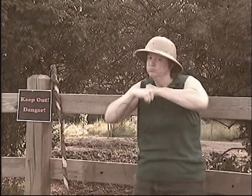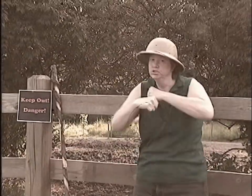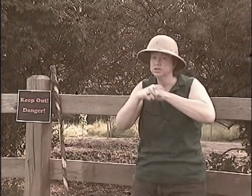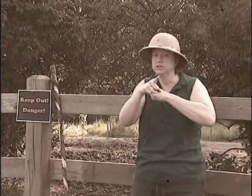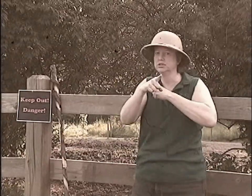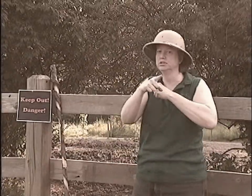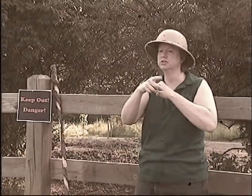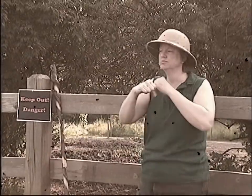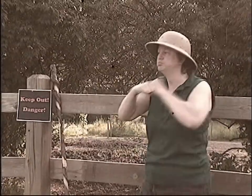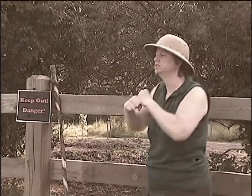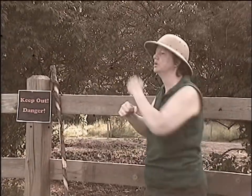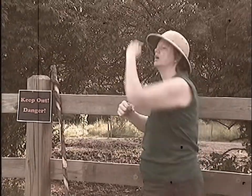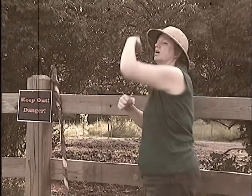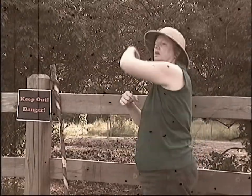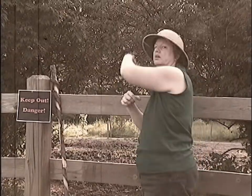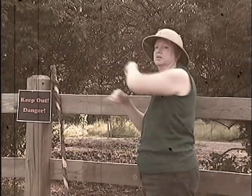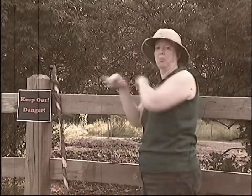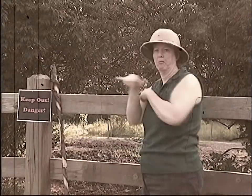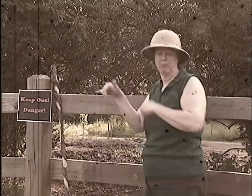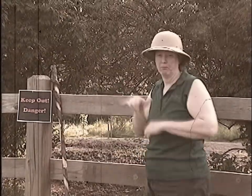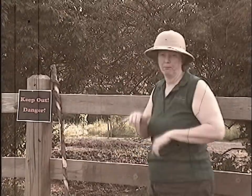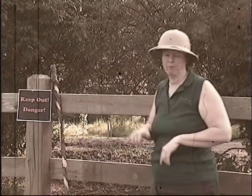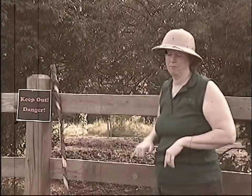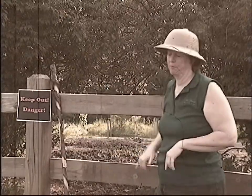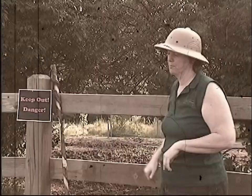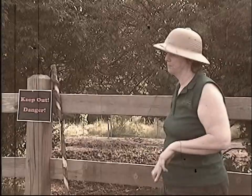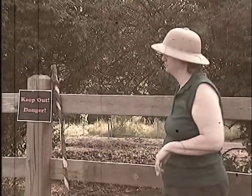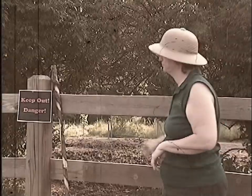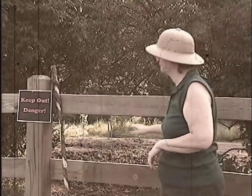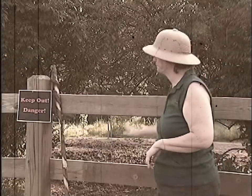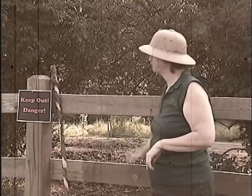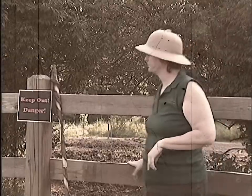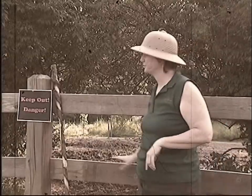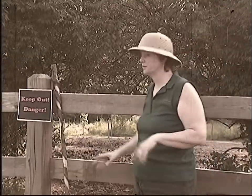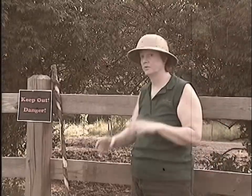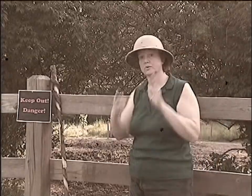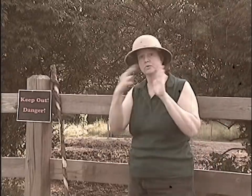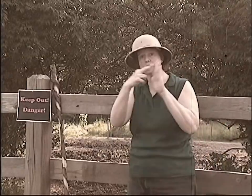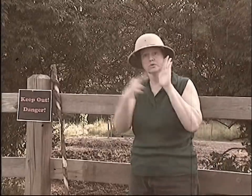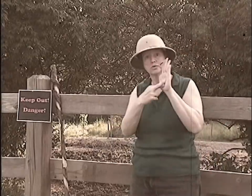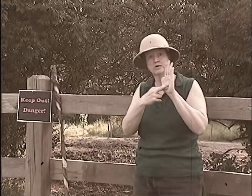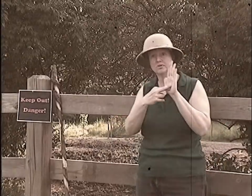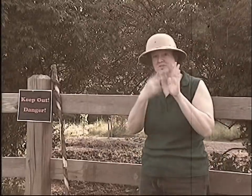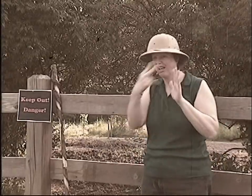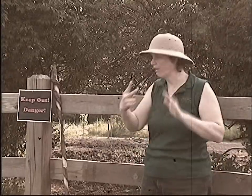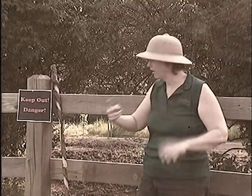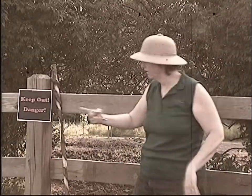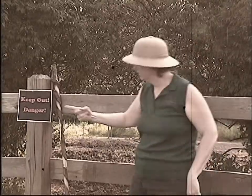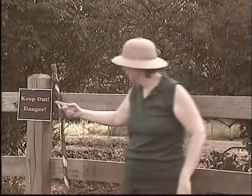YOU DON'T WANT TO DO THAT. YOU NEED TO TELL THE TRUTH ALL OF THE TIME. IF YOU TELL THE TRUTH, THEN A LIE, THEN THE TRUTH,